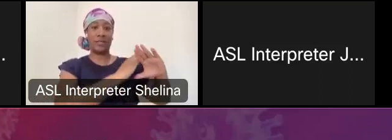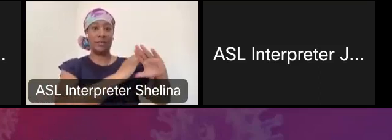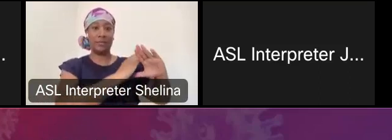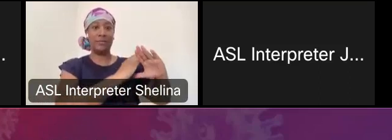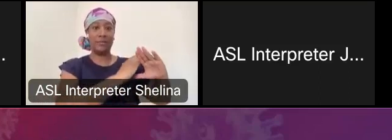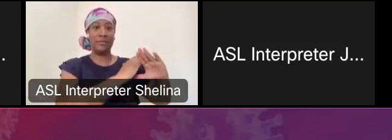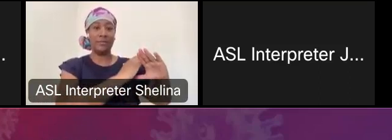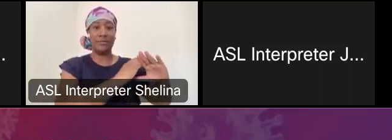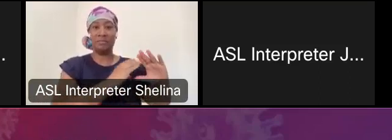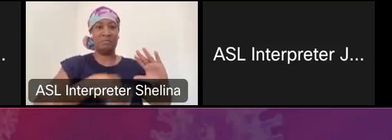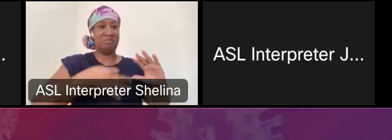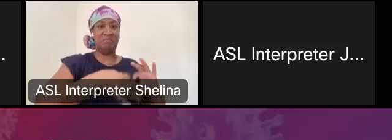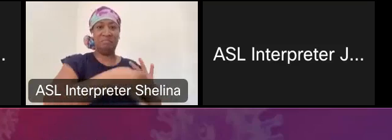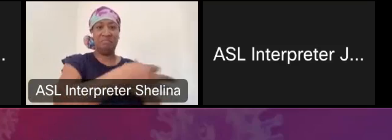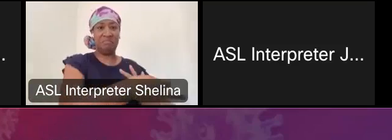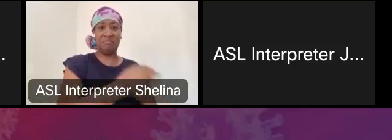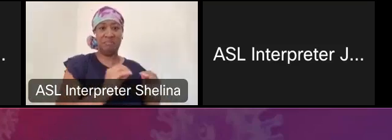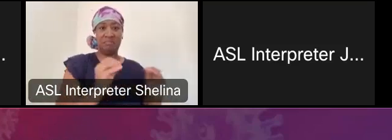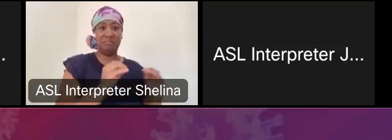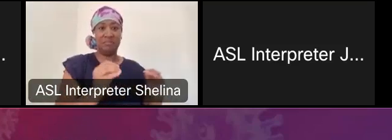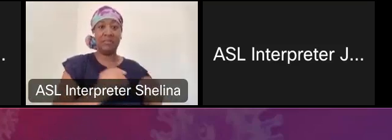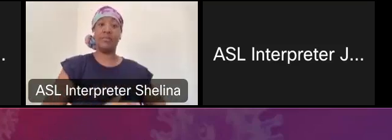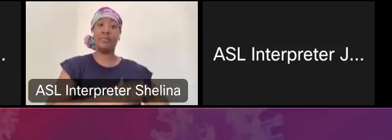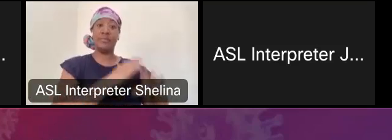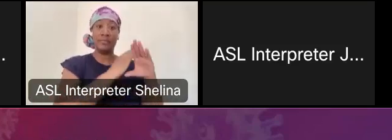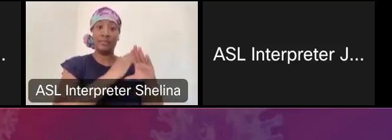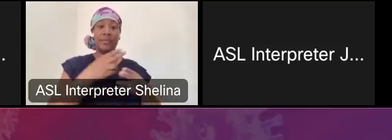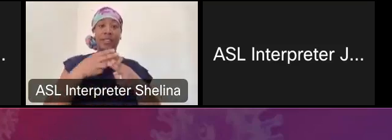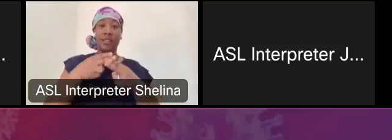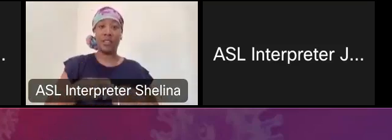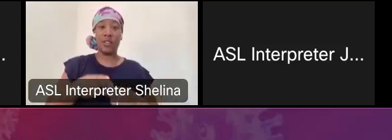The defenses produced are called antibodies and they protect a person against.